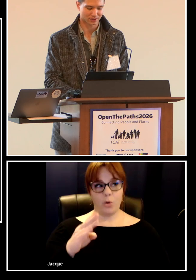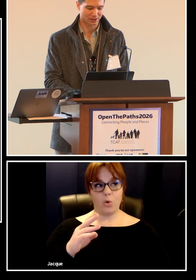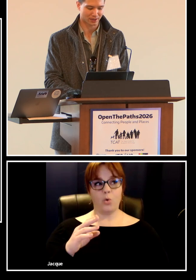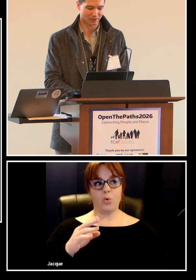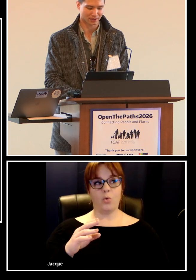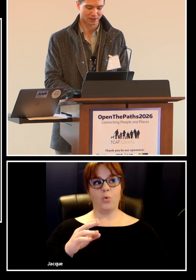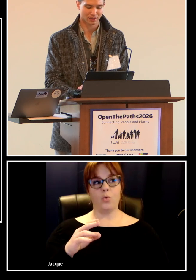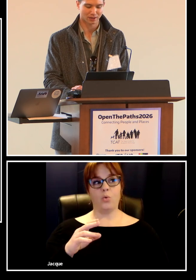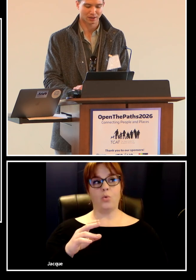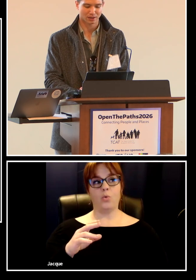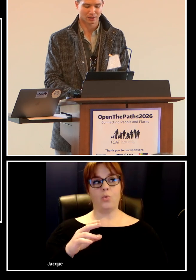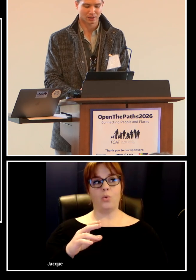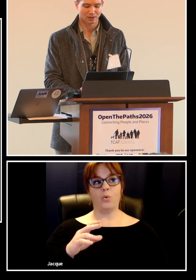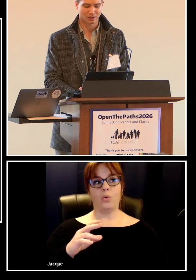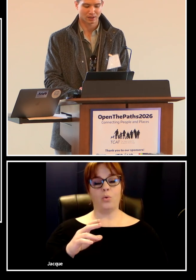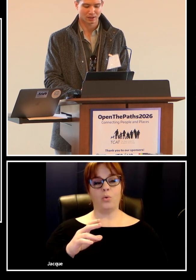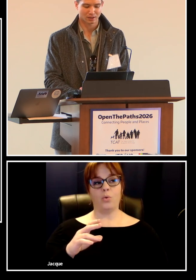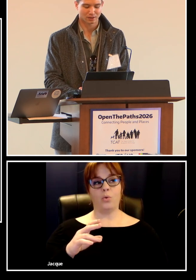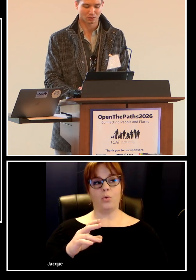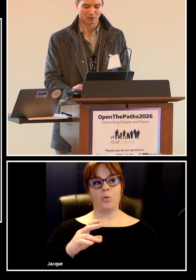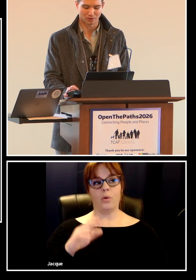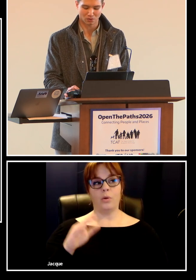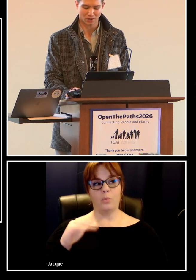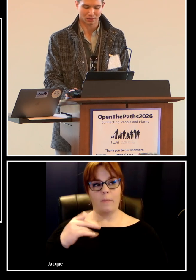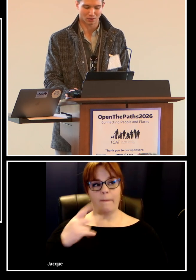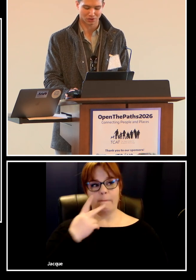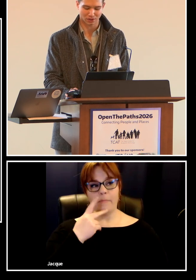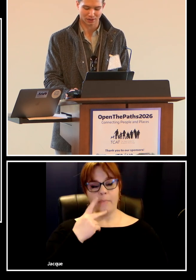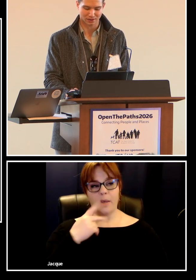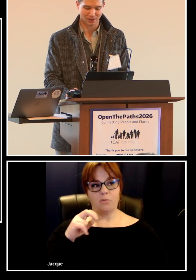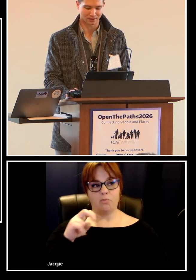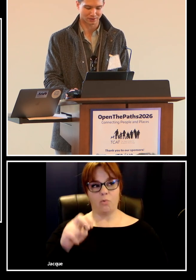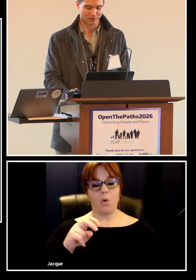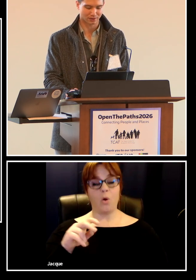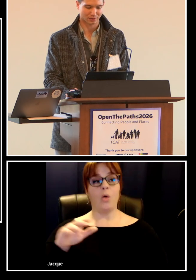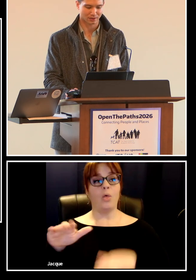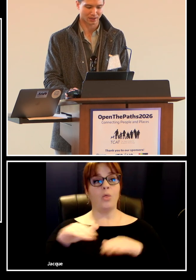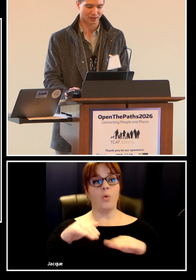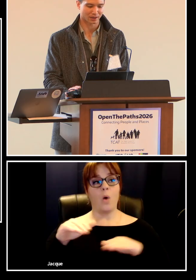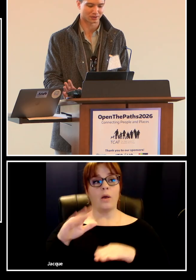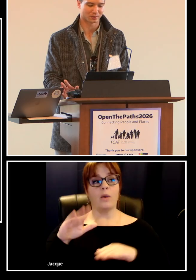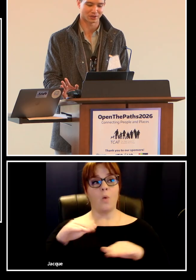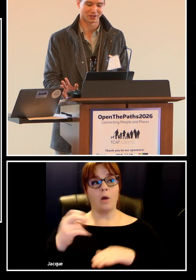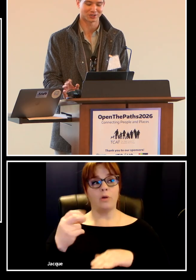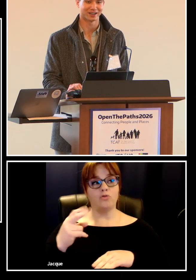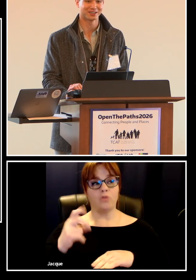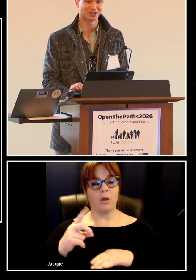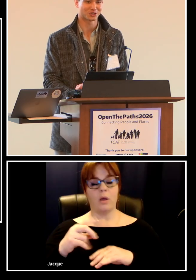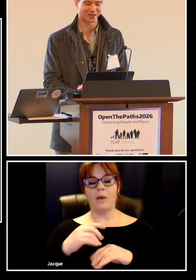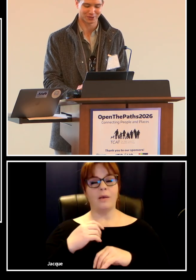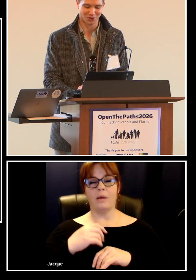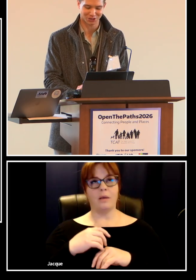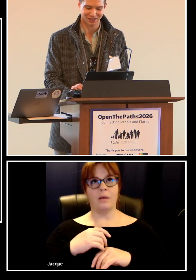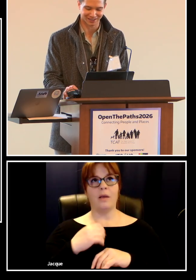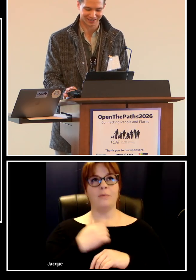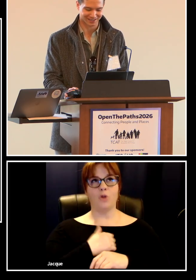can see that the the walking walkshed extends I'm sorry I should say unconstrained walkshed it